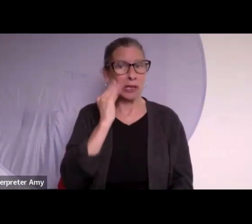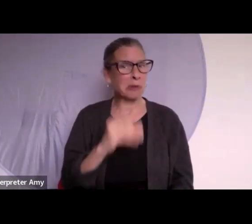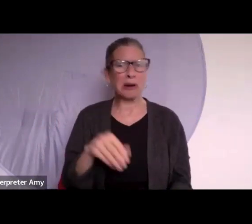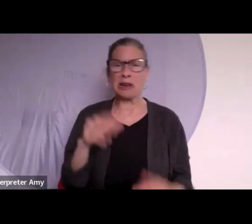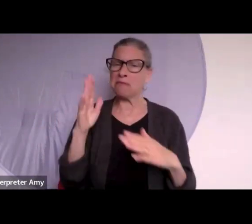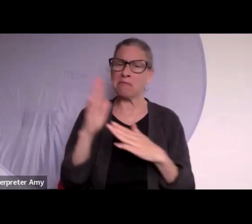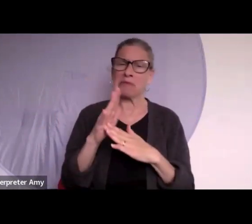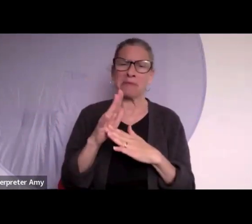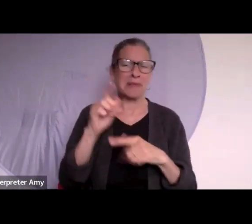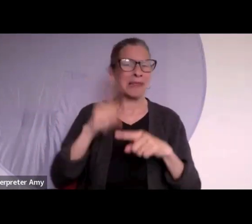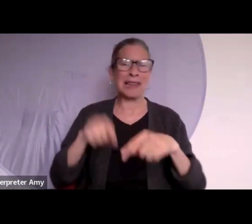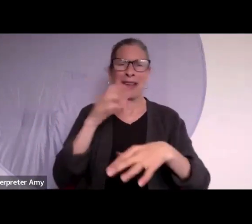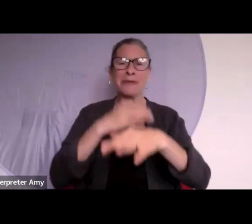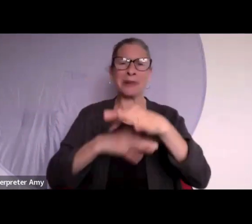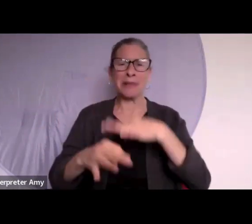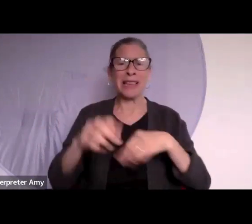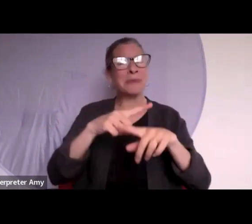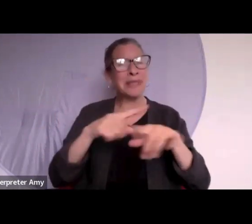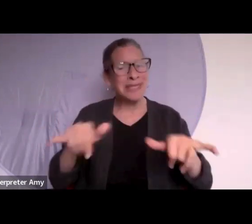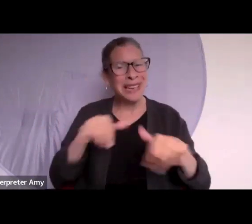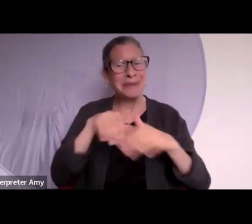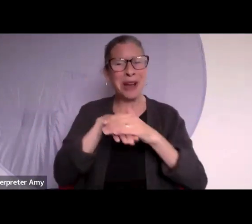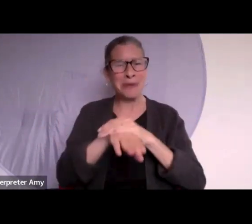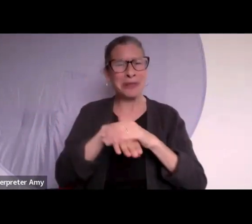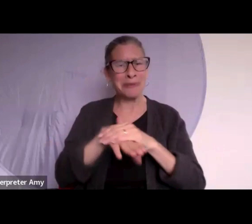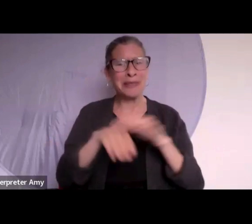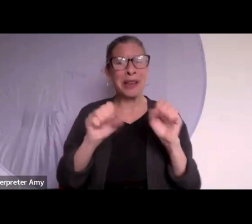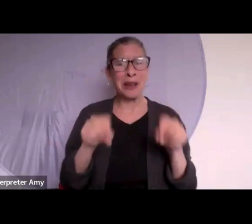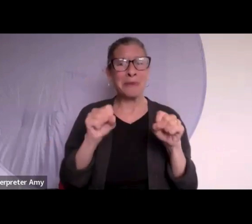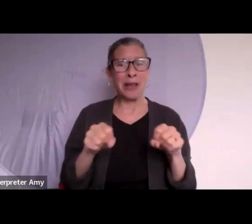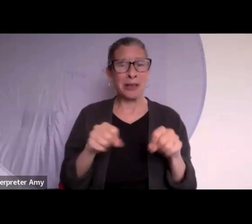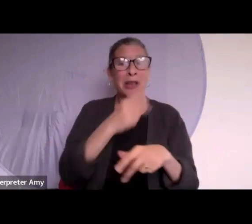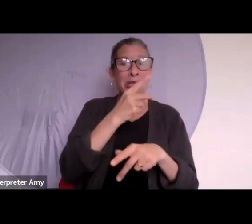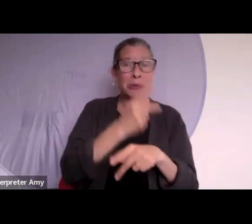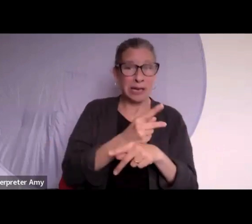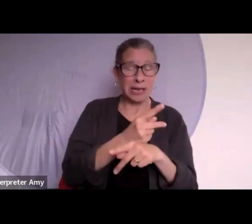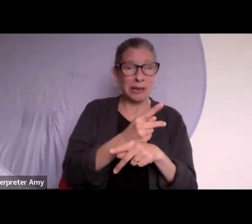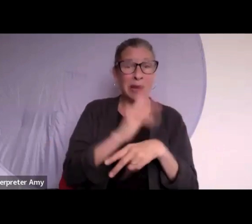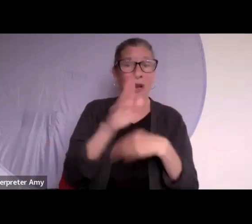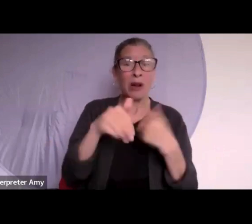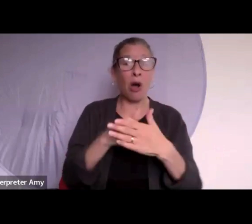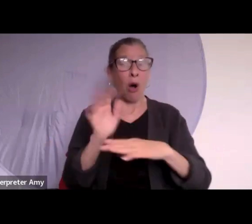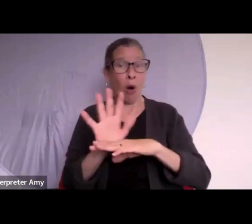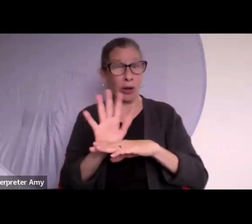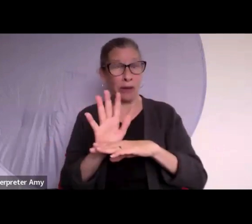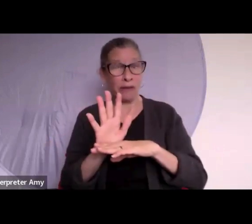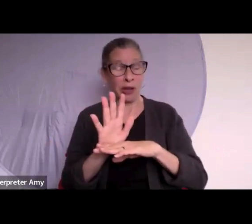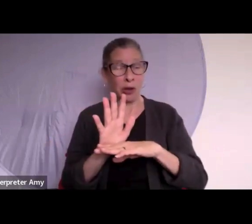also want to be as accessible as possible. And we're keeping there for almost all of our films, virtual as well. One said